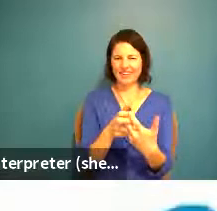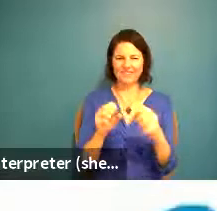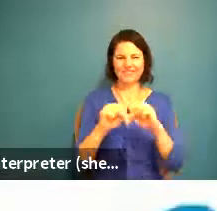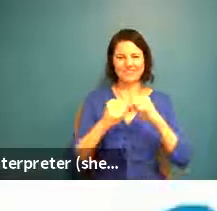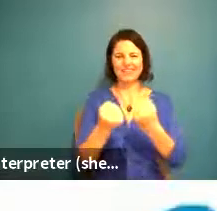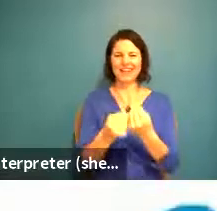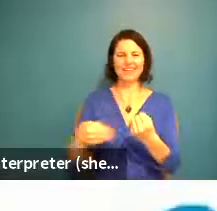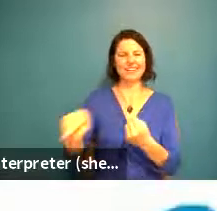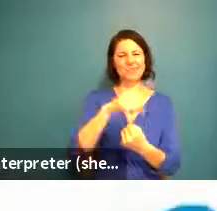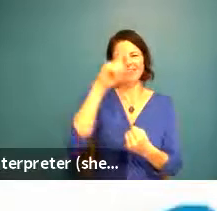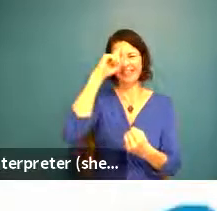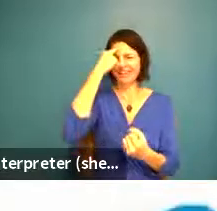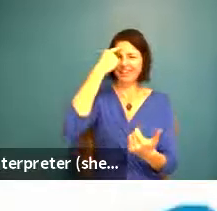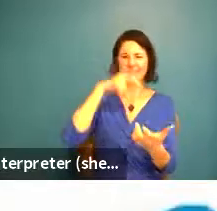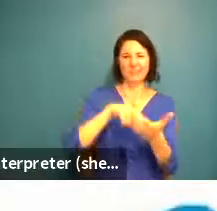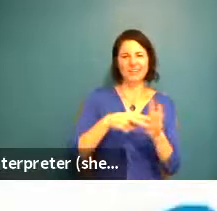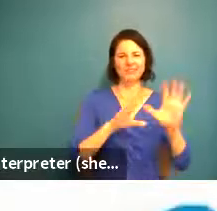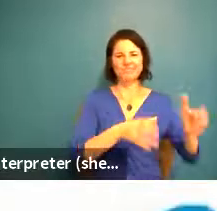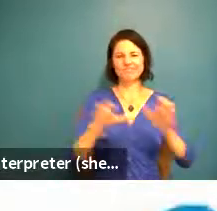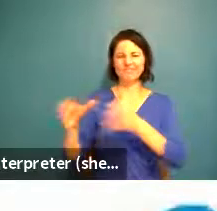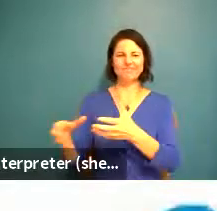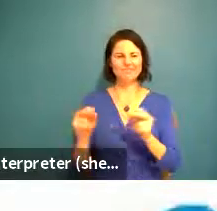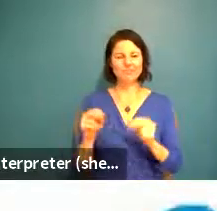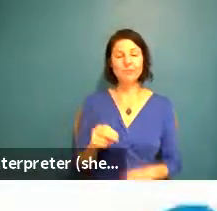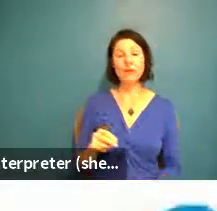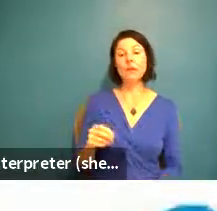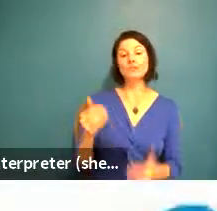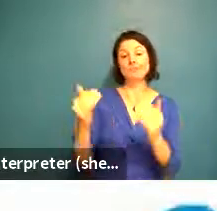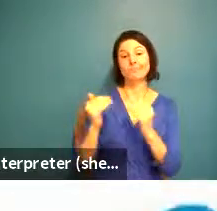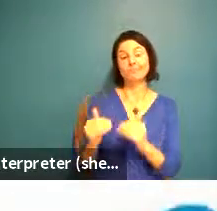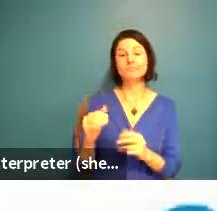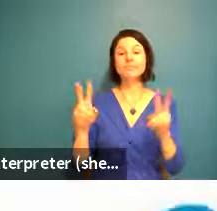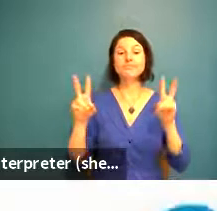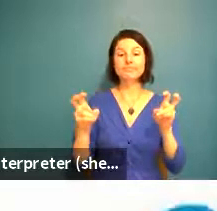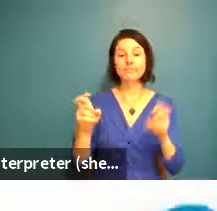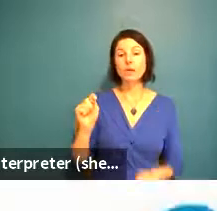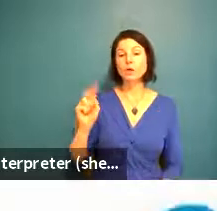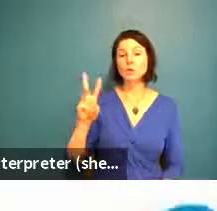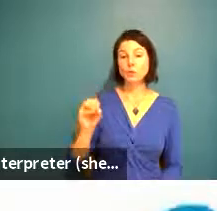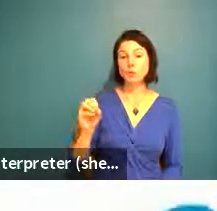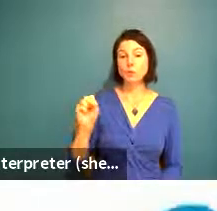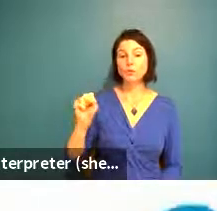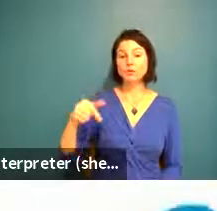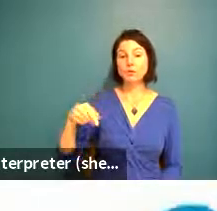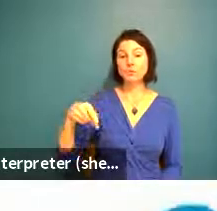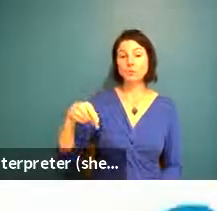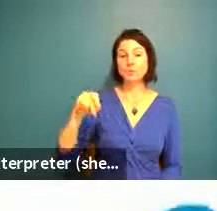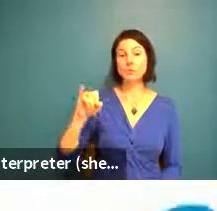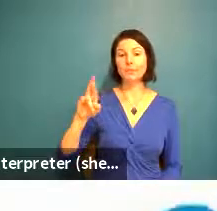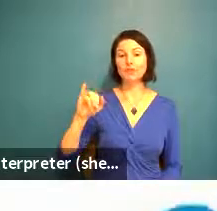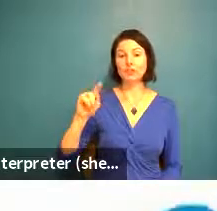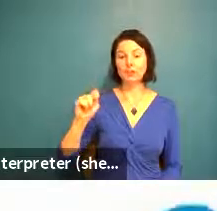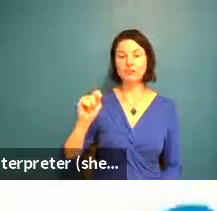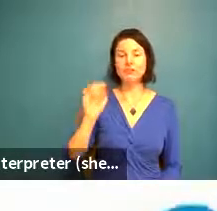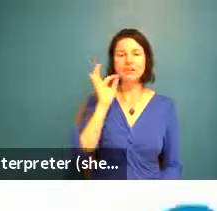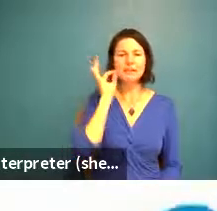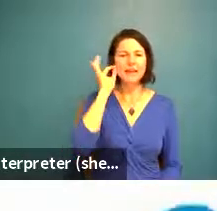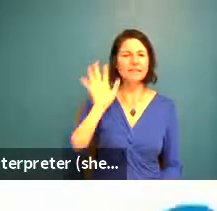roles. There is Two Spirit, which is a Native American identity and there's actually a whole tradition behind it. There's a in